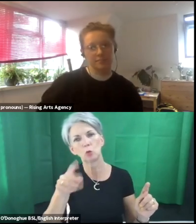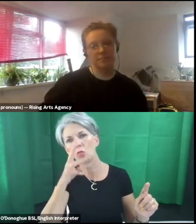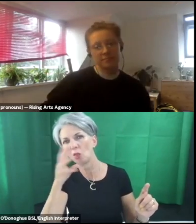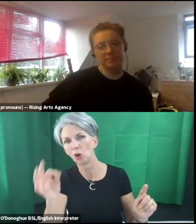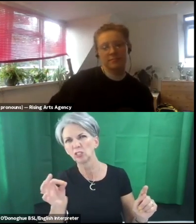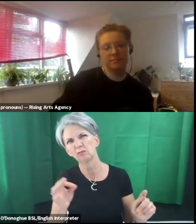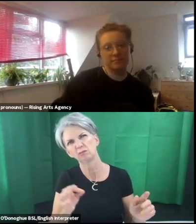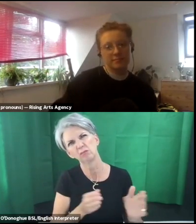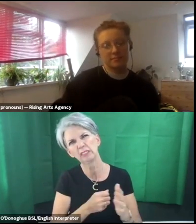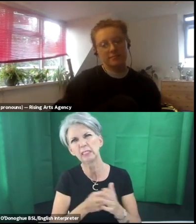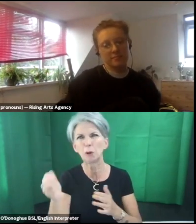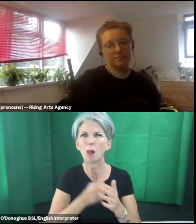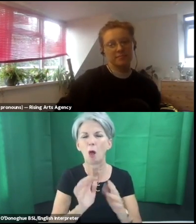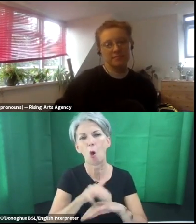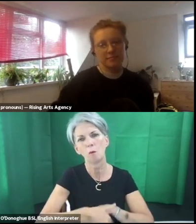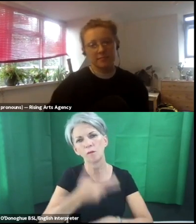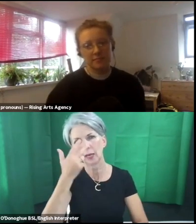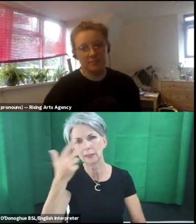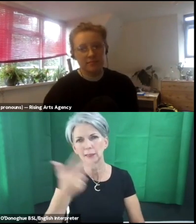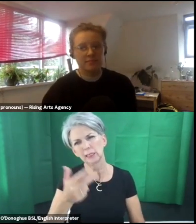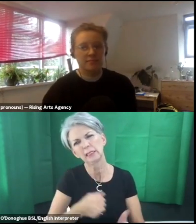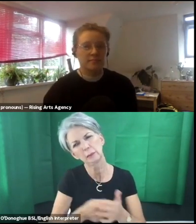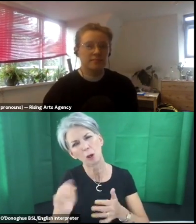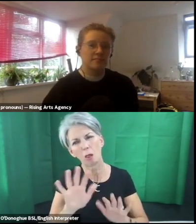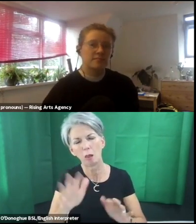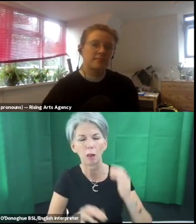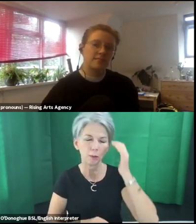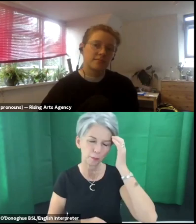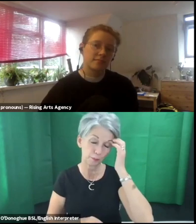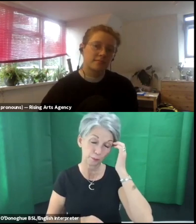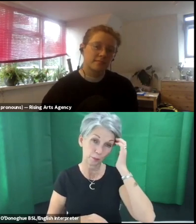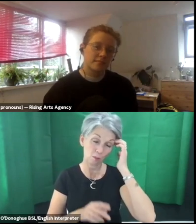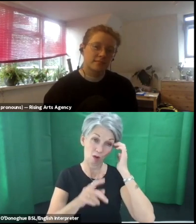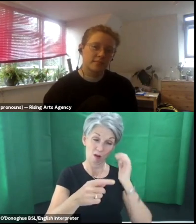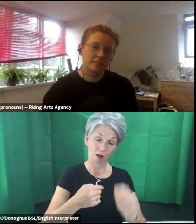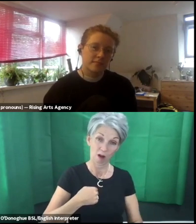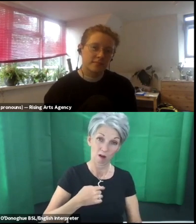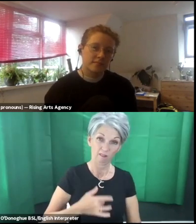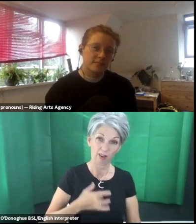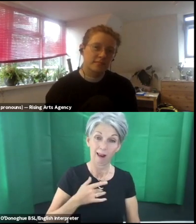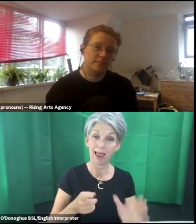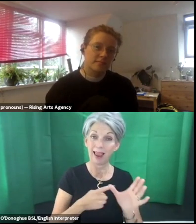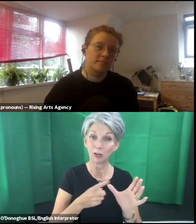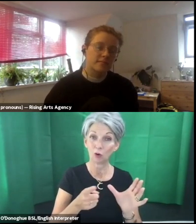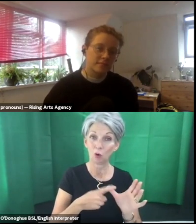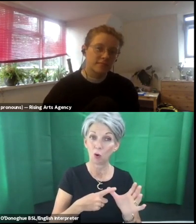Great, yeah. So, I think one of the reasons why ACORN has had growth so